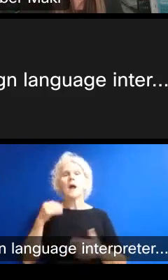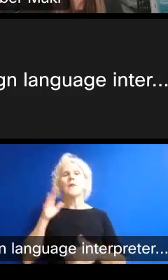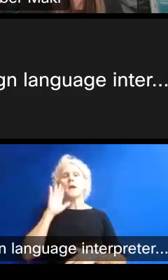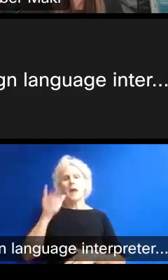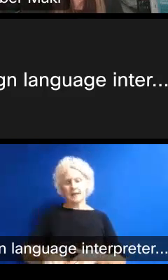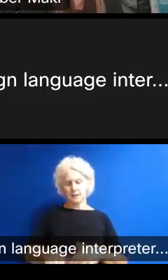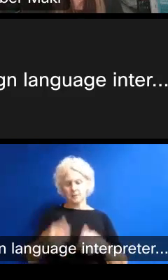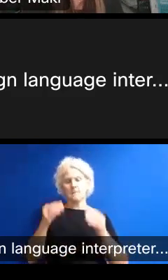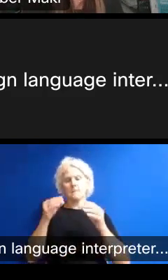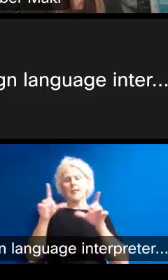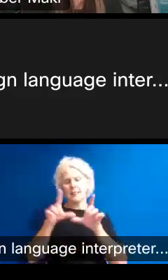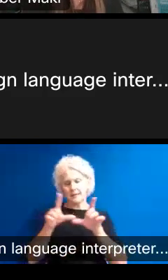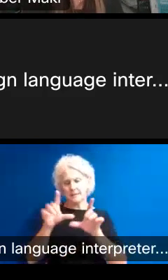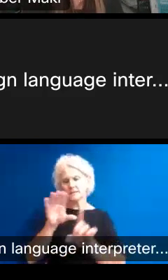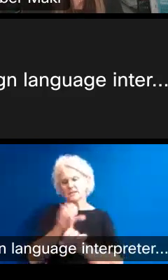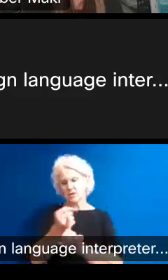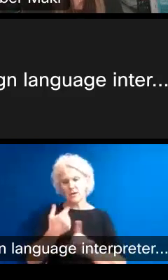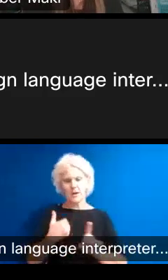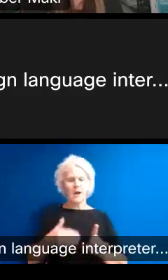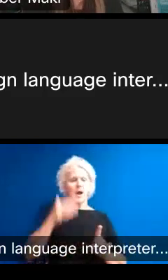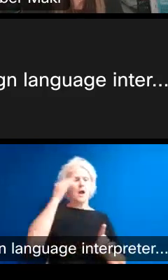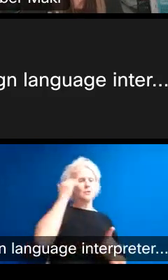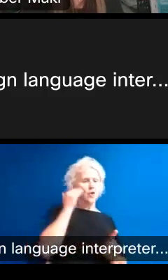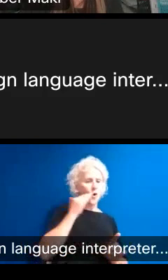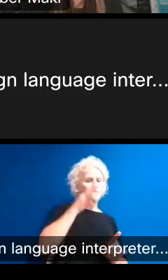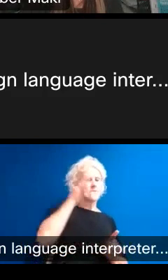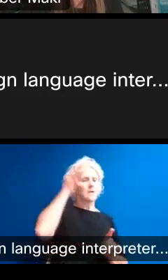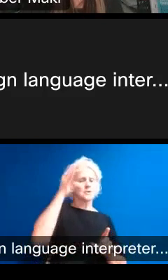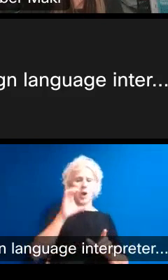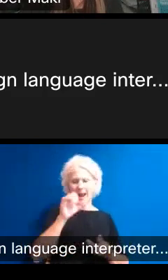and that needs to either be adult foster care, child foster care, a community residential